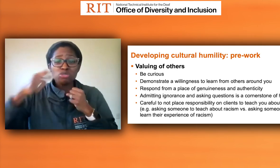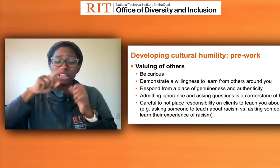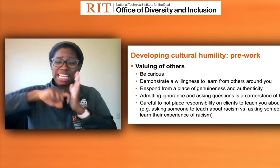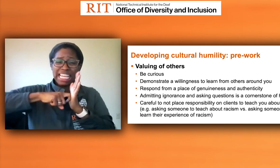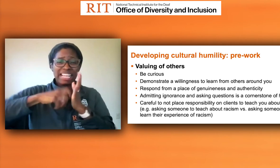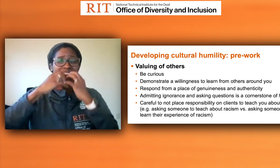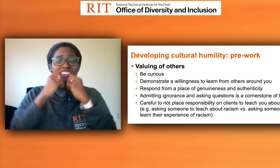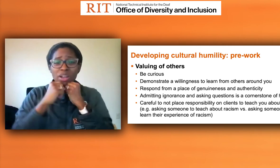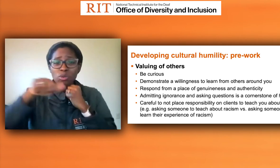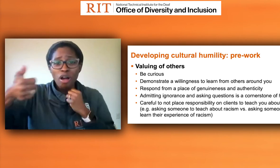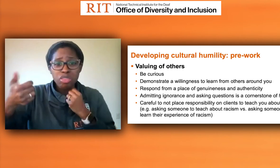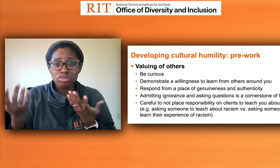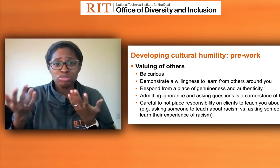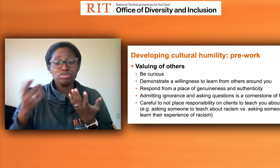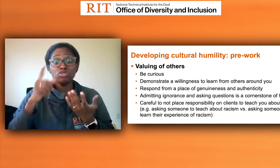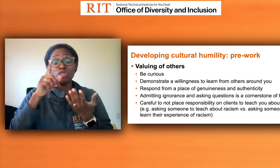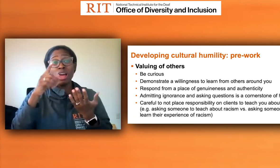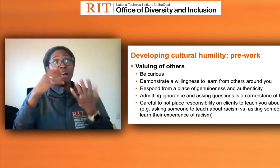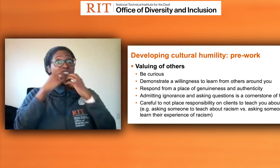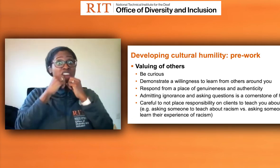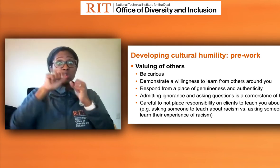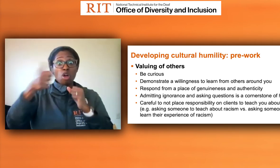Valuing others is a key component to this practice as well.